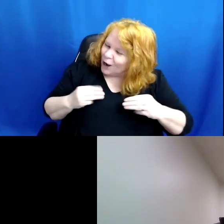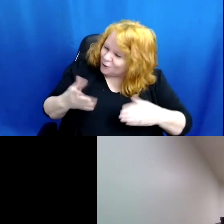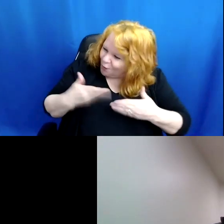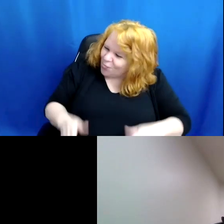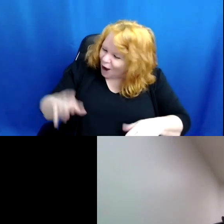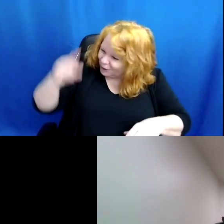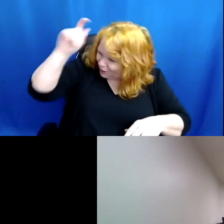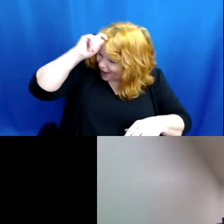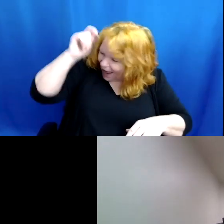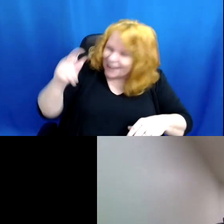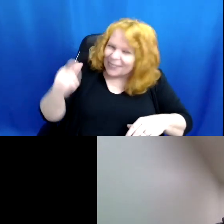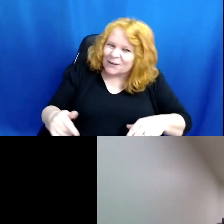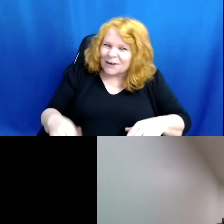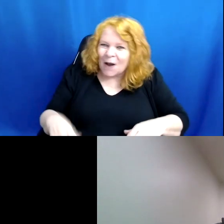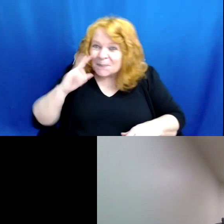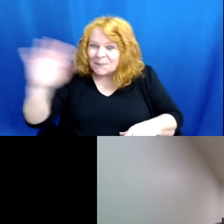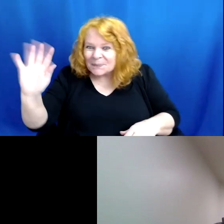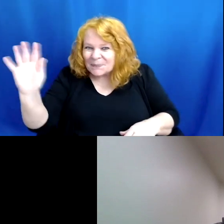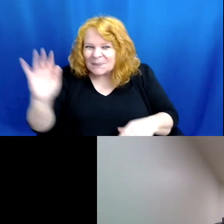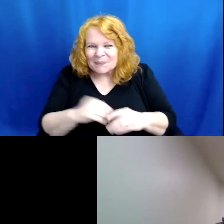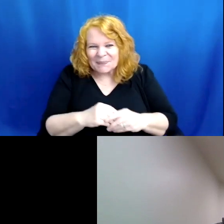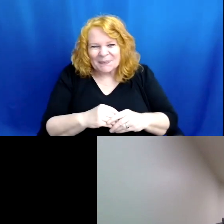See you all next week.